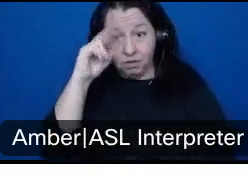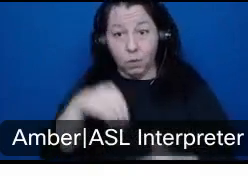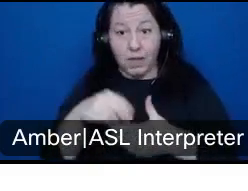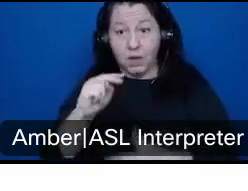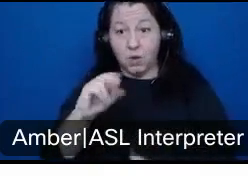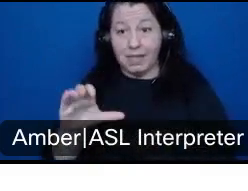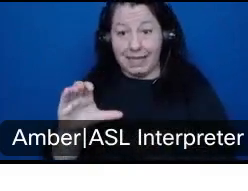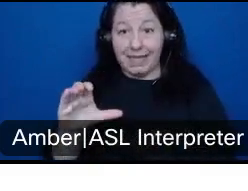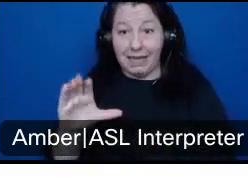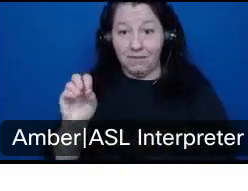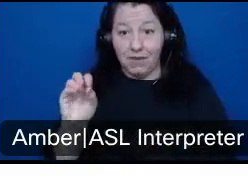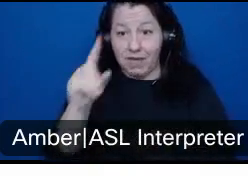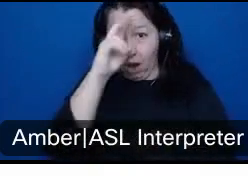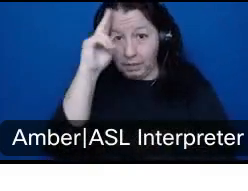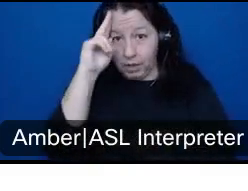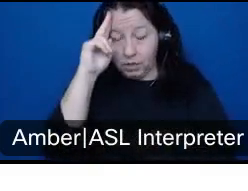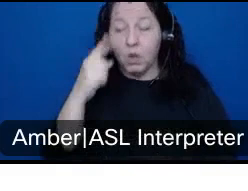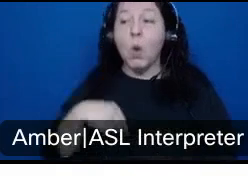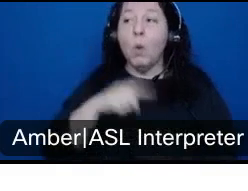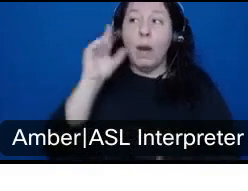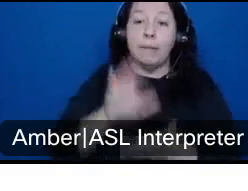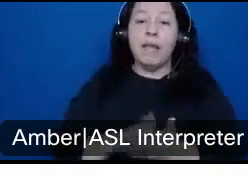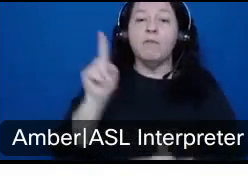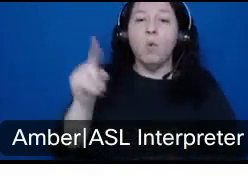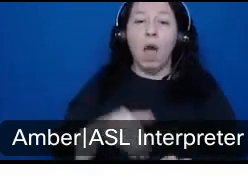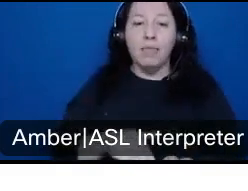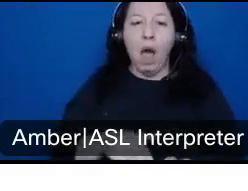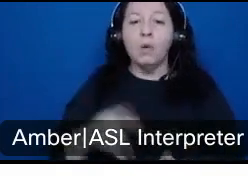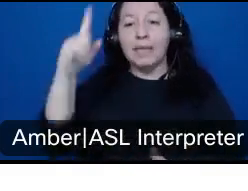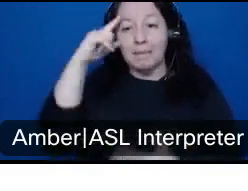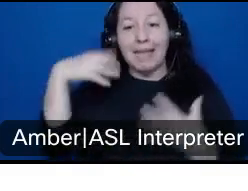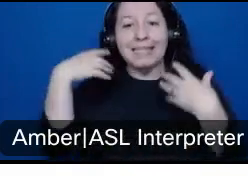We believe that there are a 1000 mentally ill people who are unhappy.